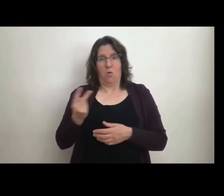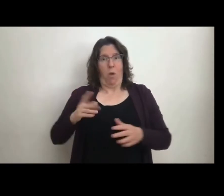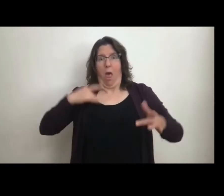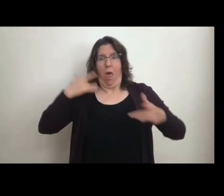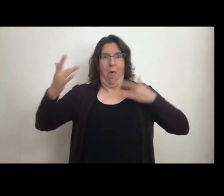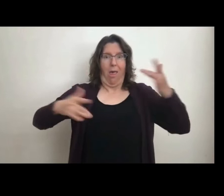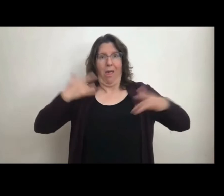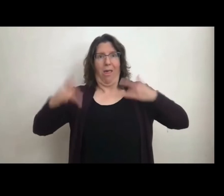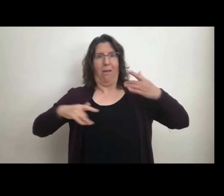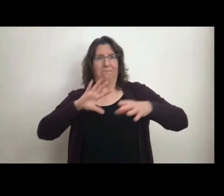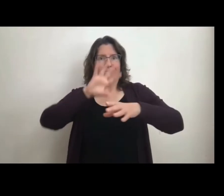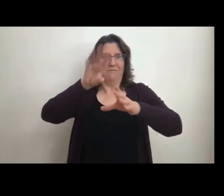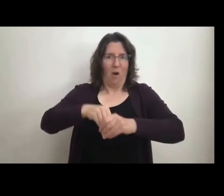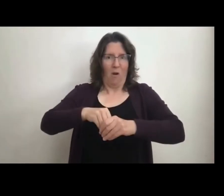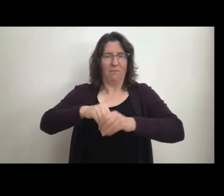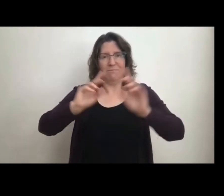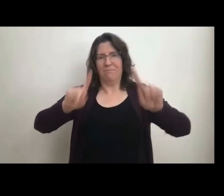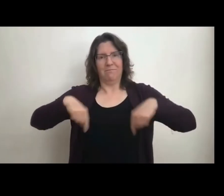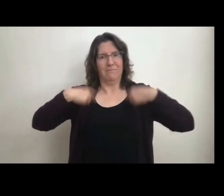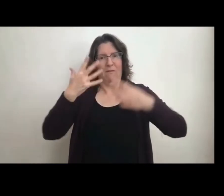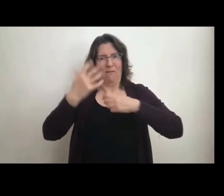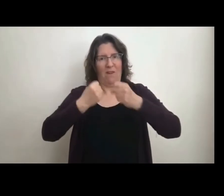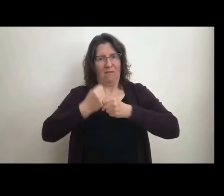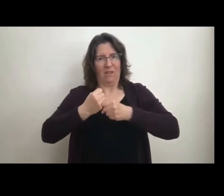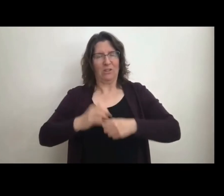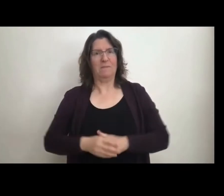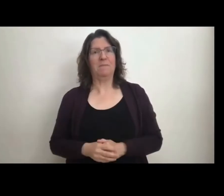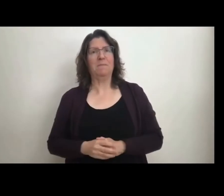They were both very enthusiastic about their involvement in the program for those five years.